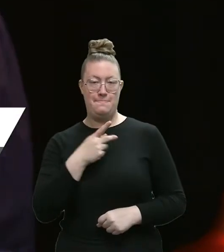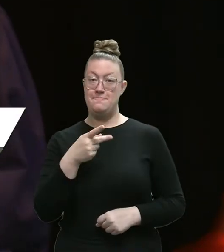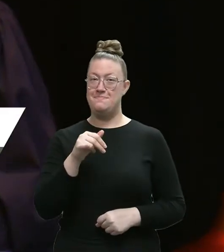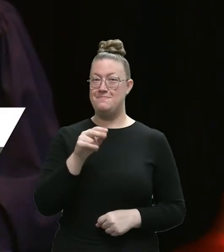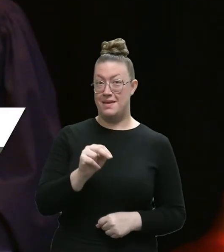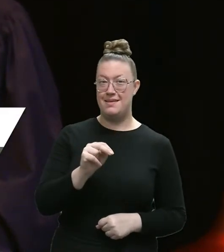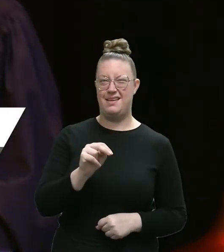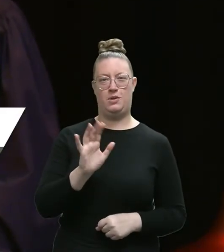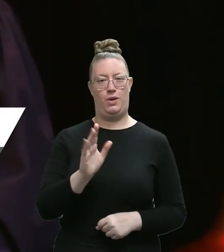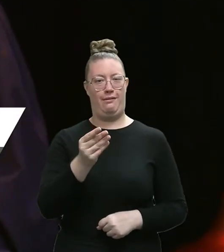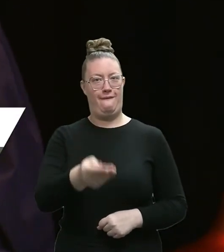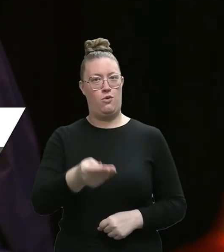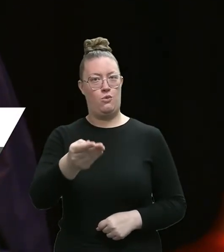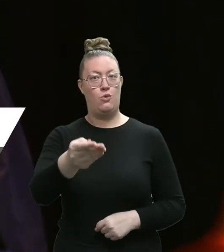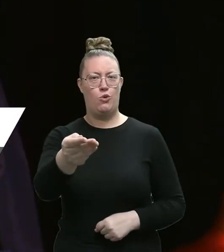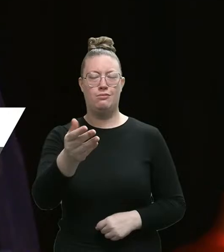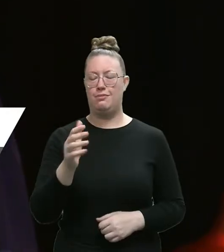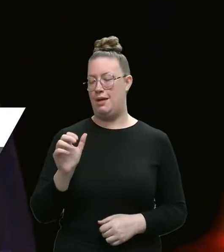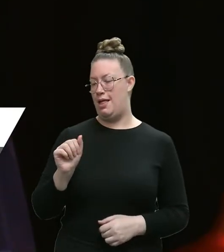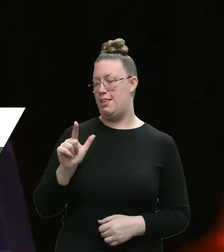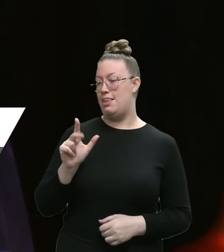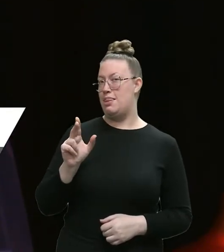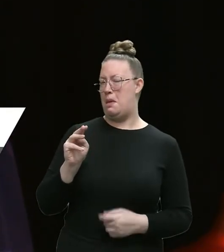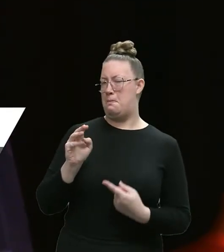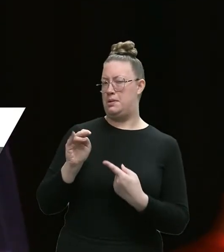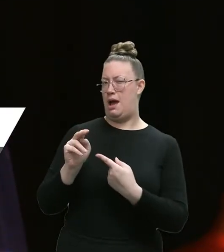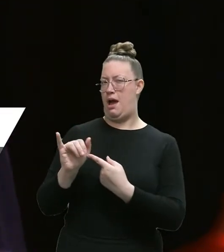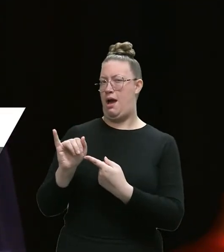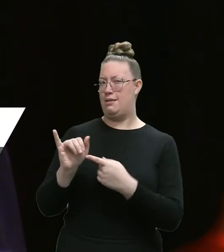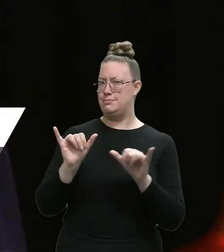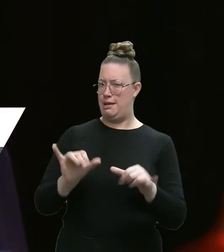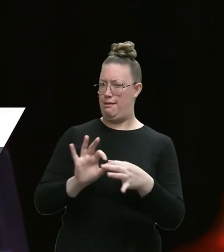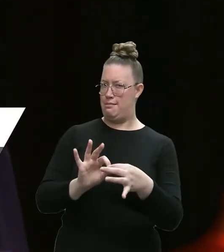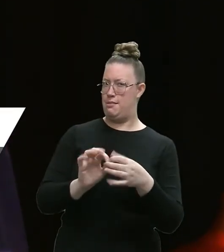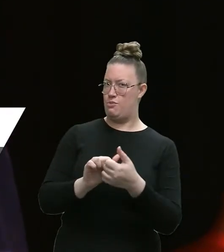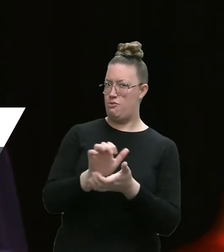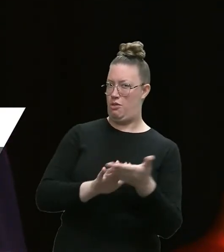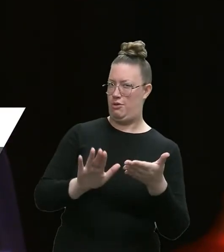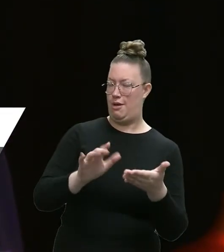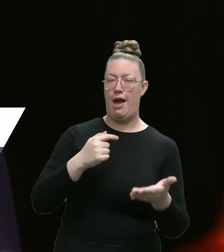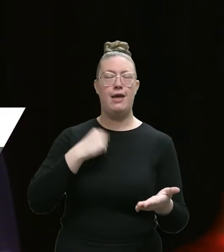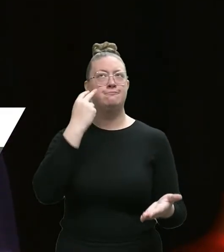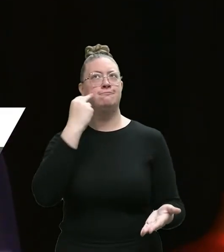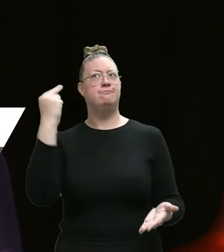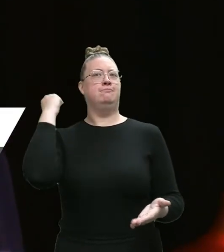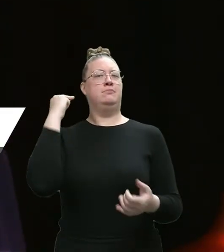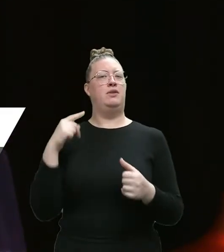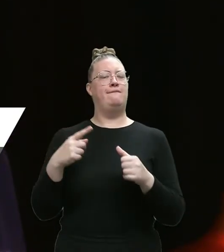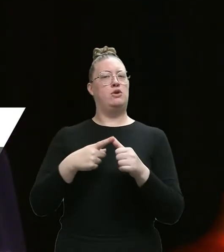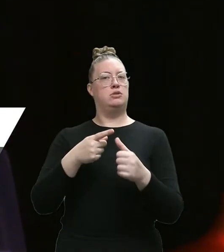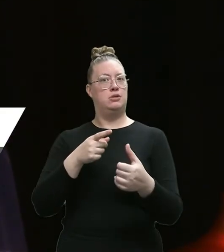it is now my pleasure to introduce this year's commencement speaker